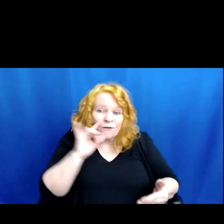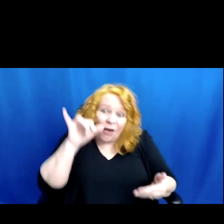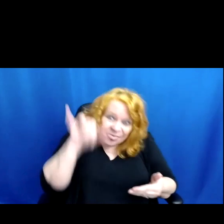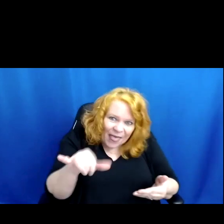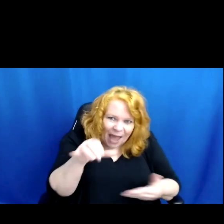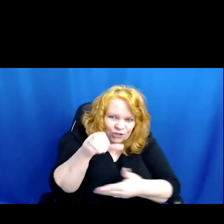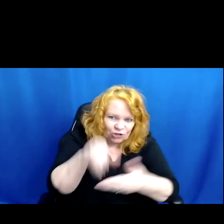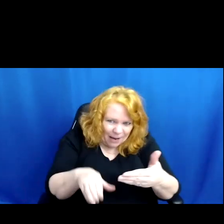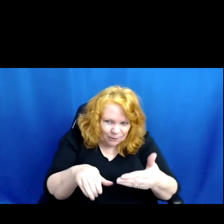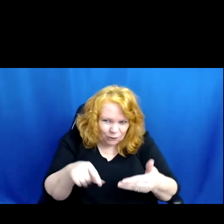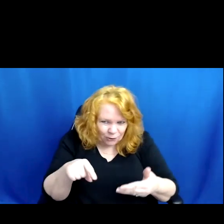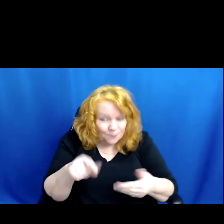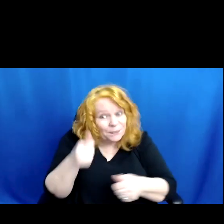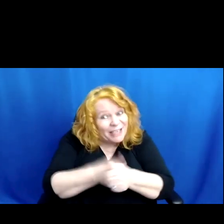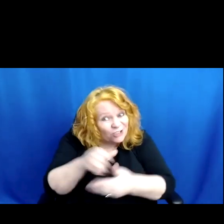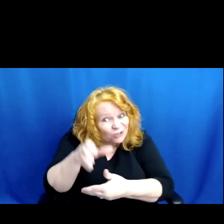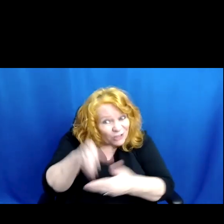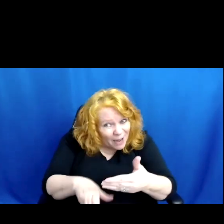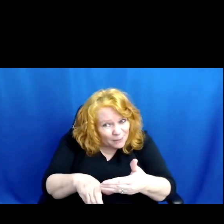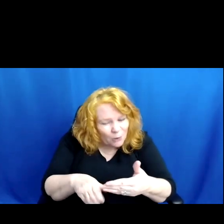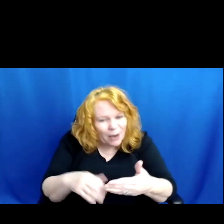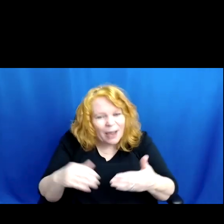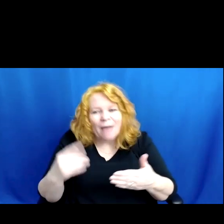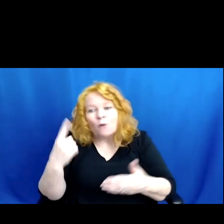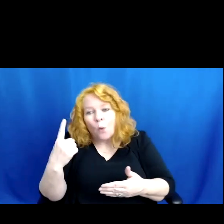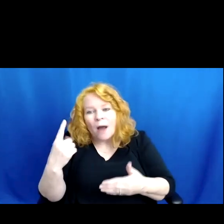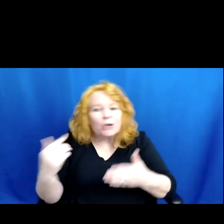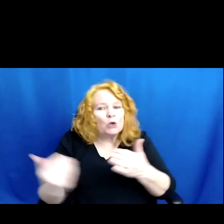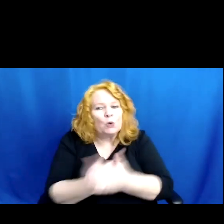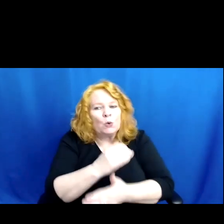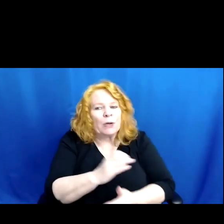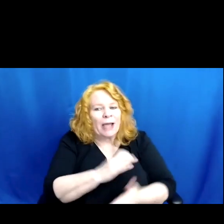So for each chapter there is one new character introduced each week.